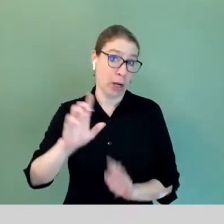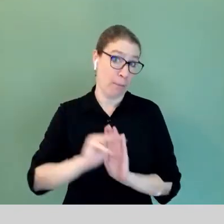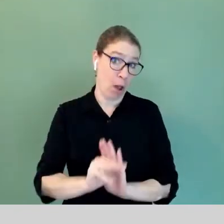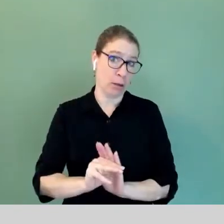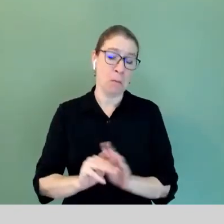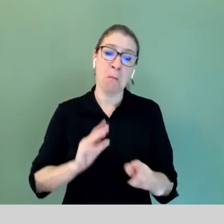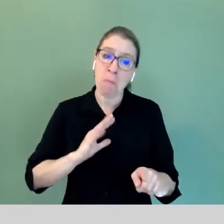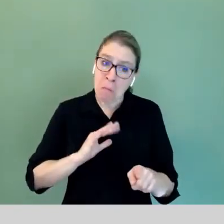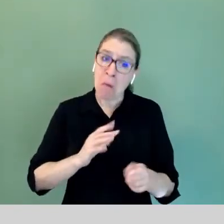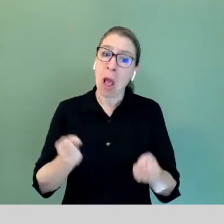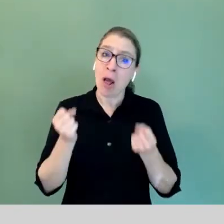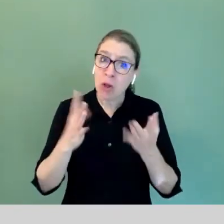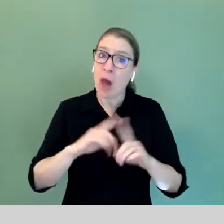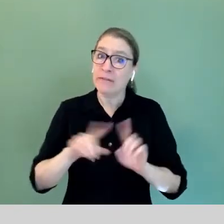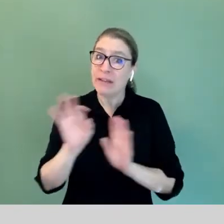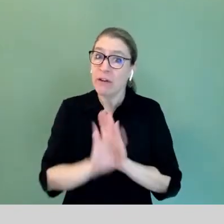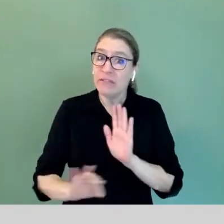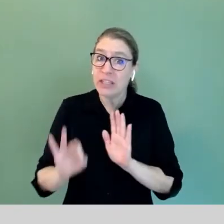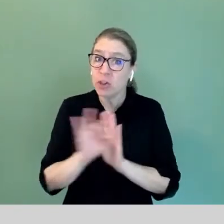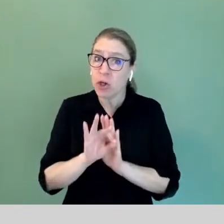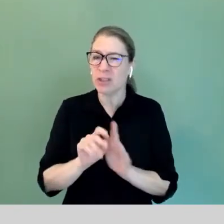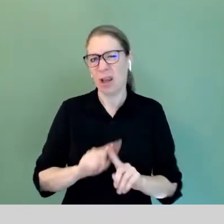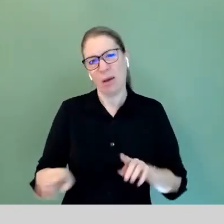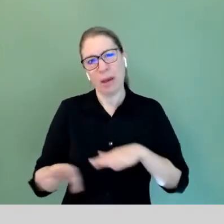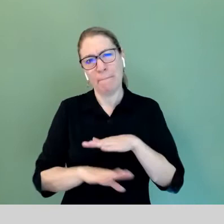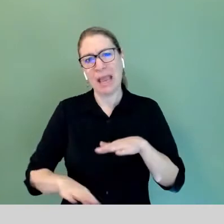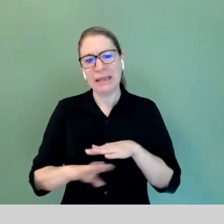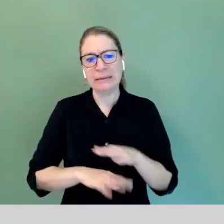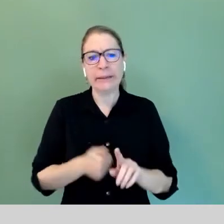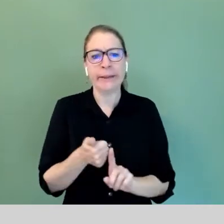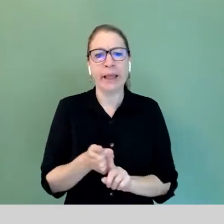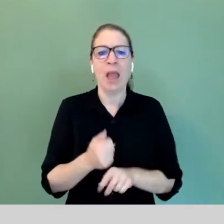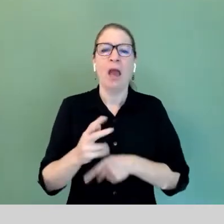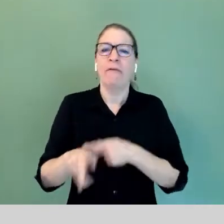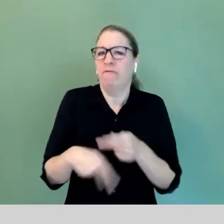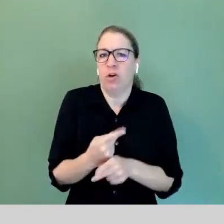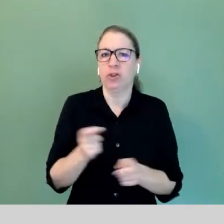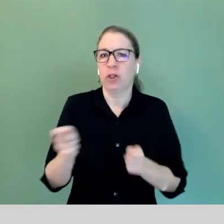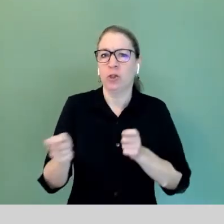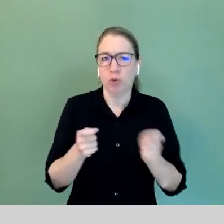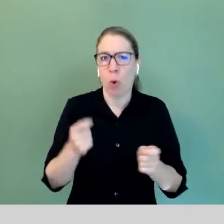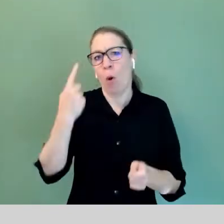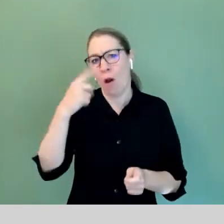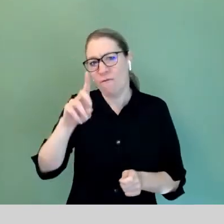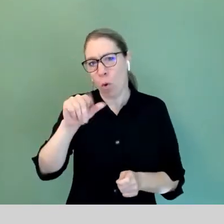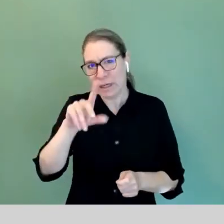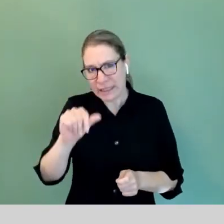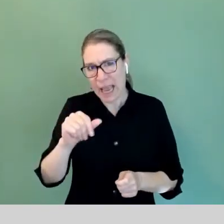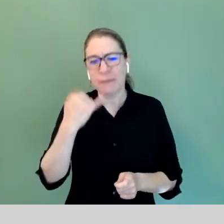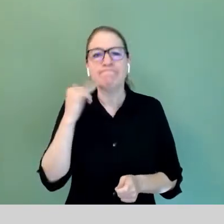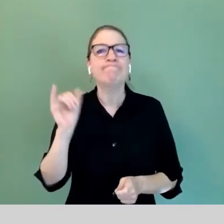So it has a lot of different features, but at its core, it is a version control for data in the same way